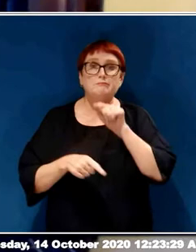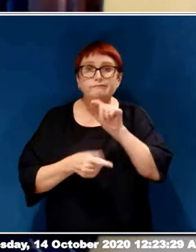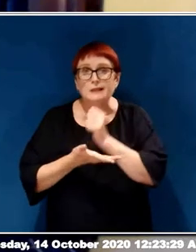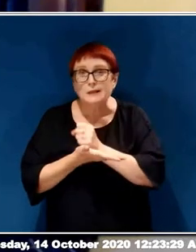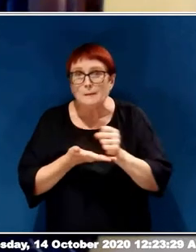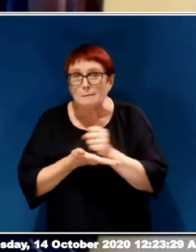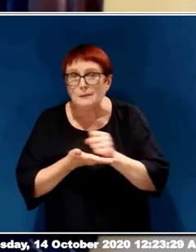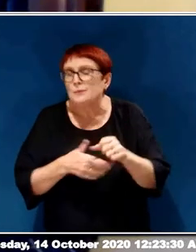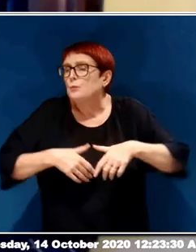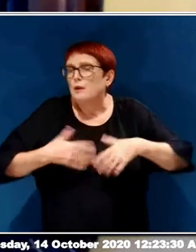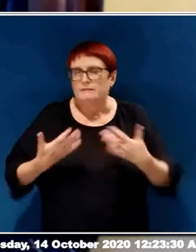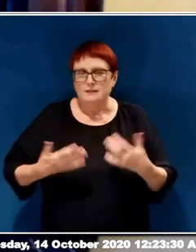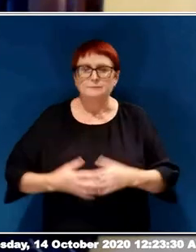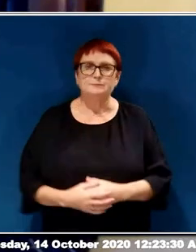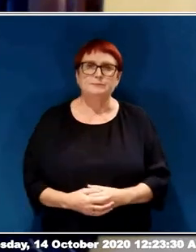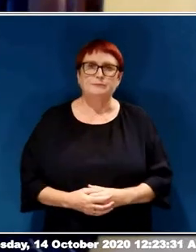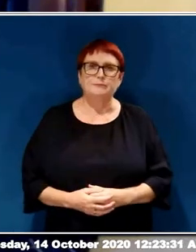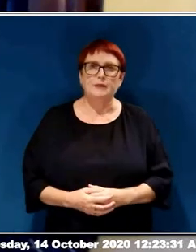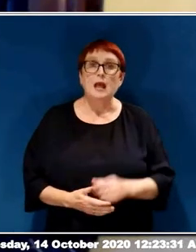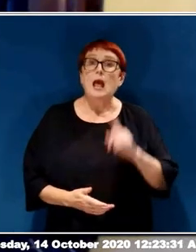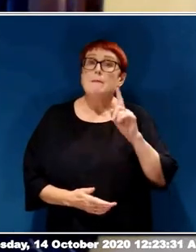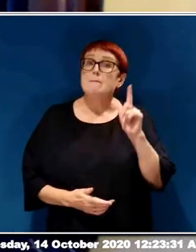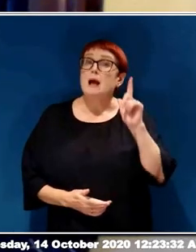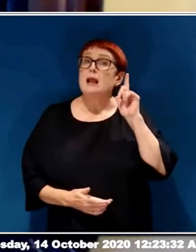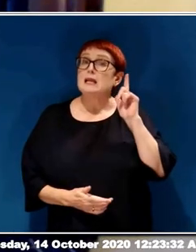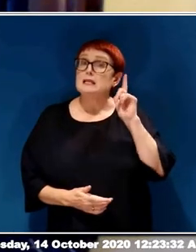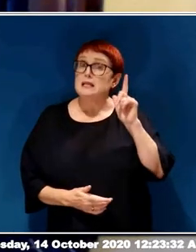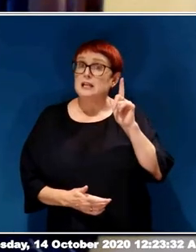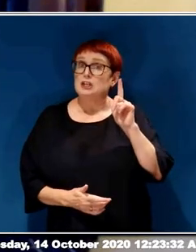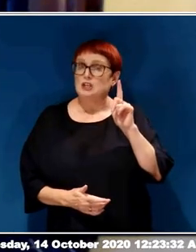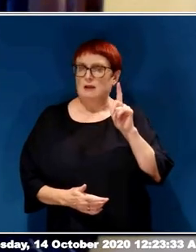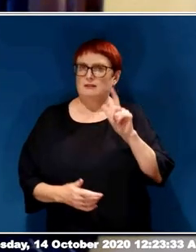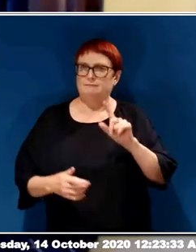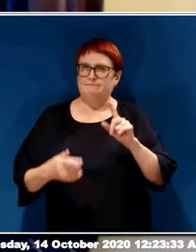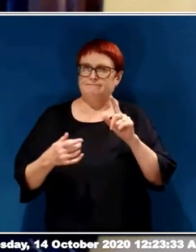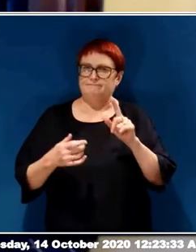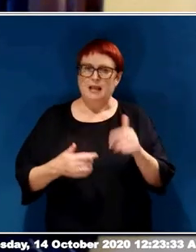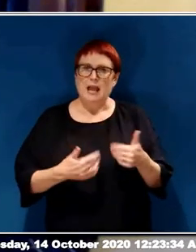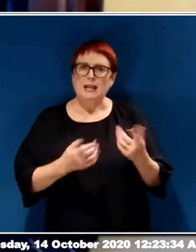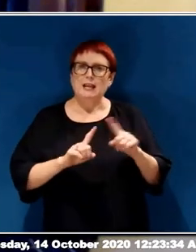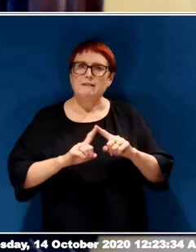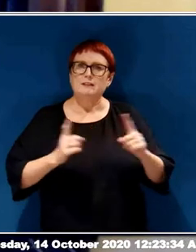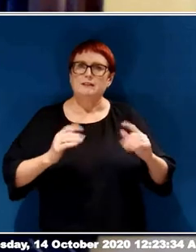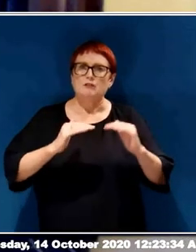standards. So this particular student would be assessed against the standard